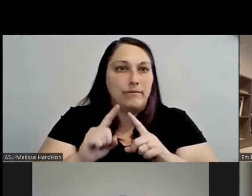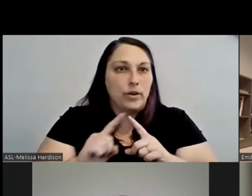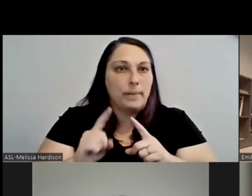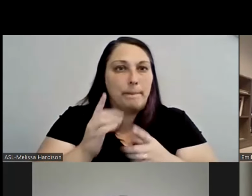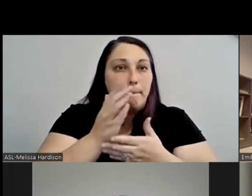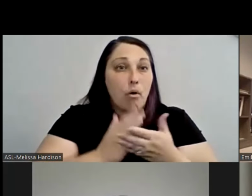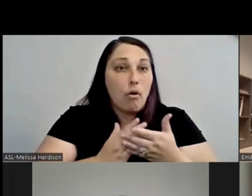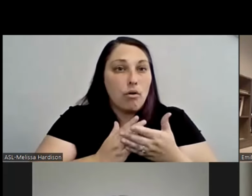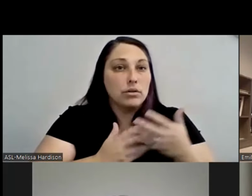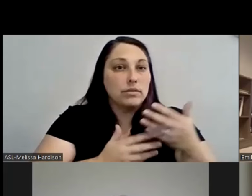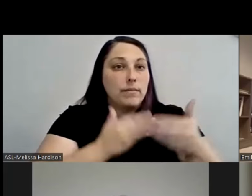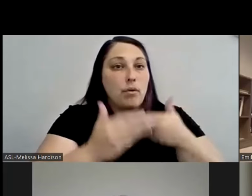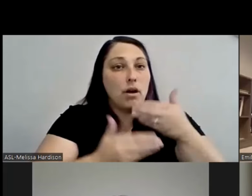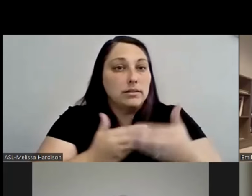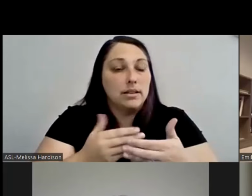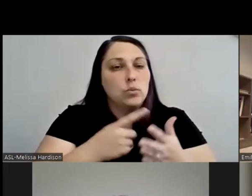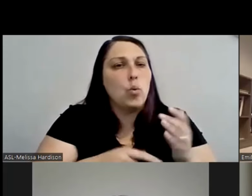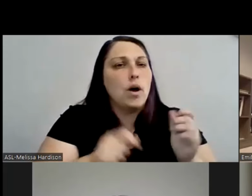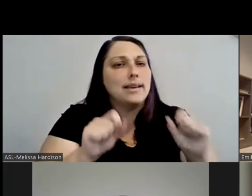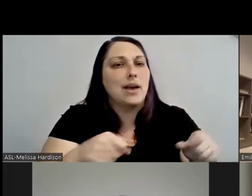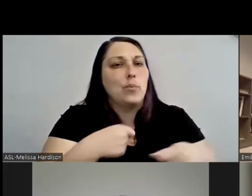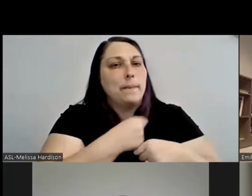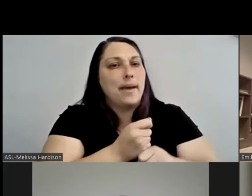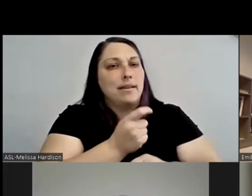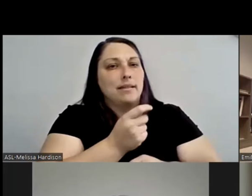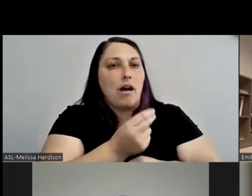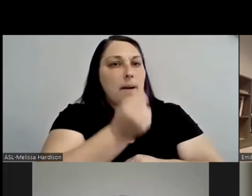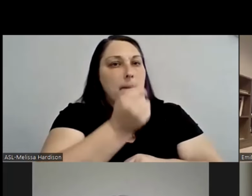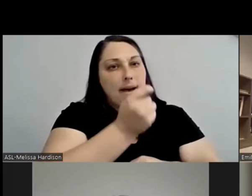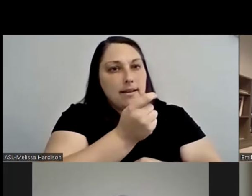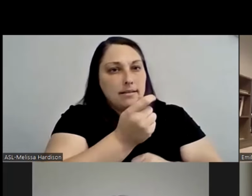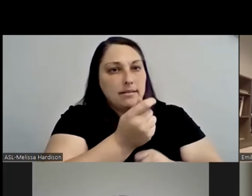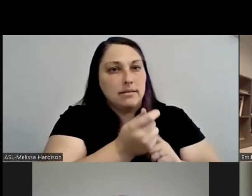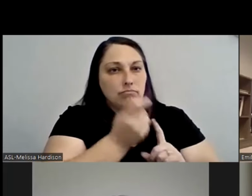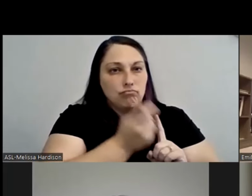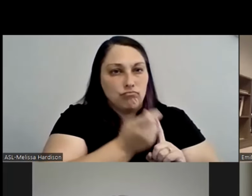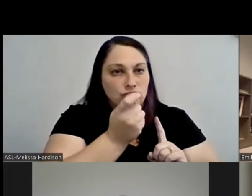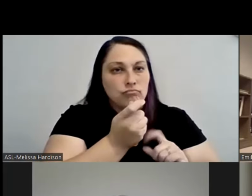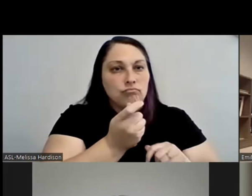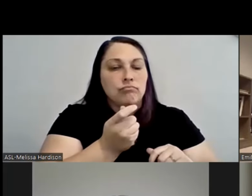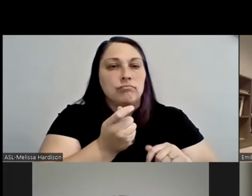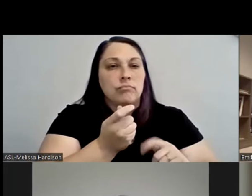I will not go into each item here individually, but it is just to